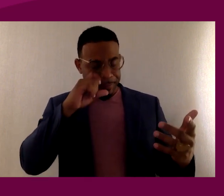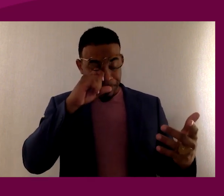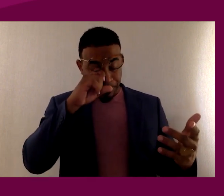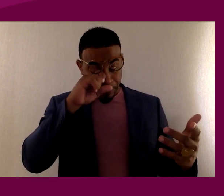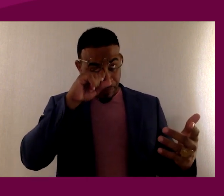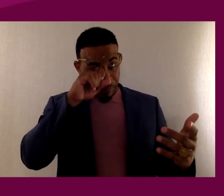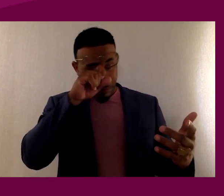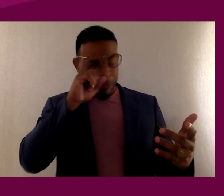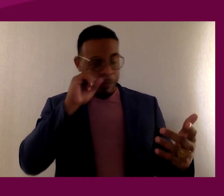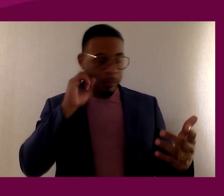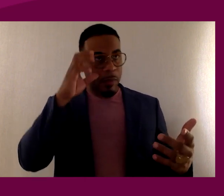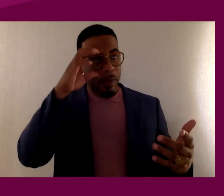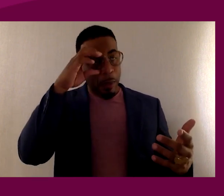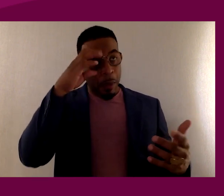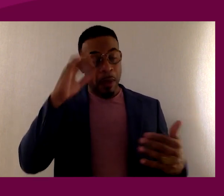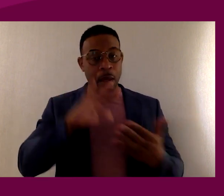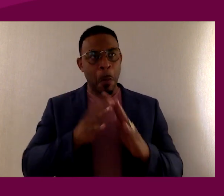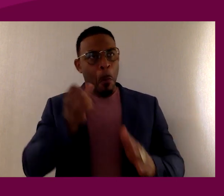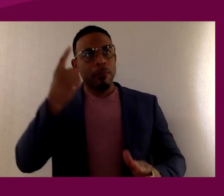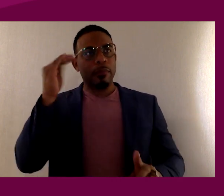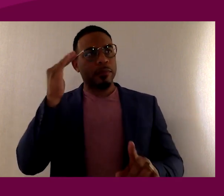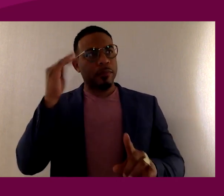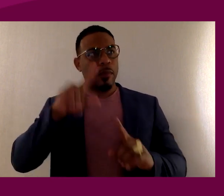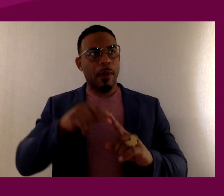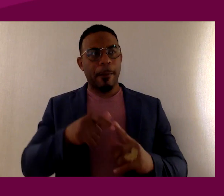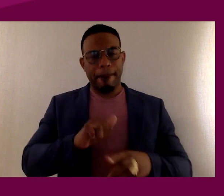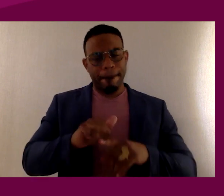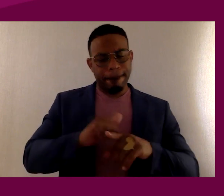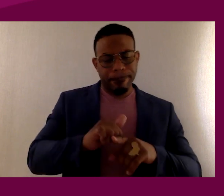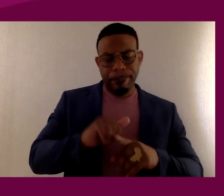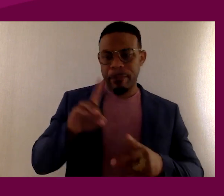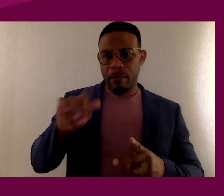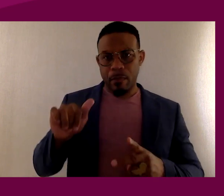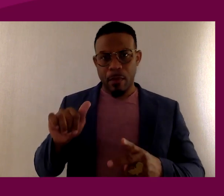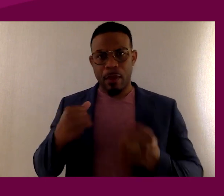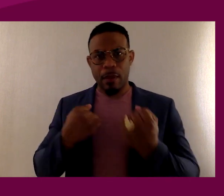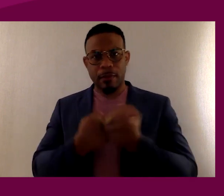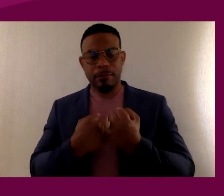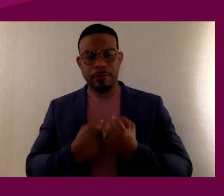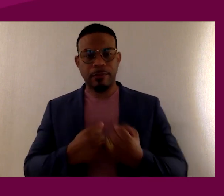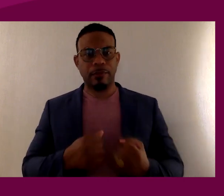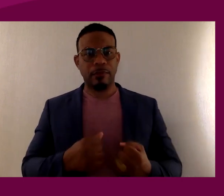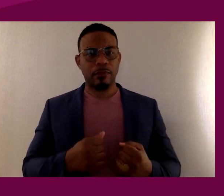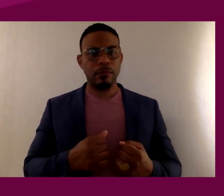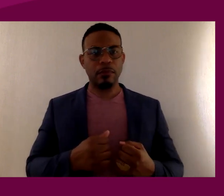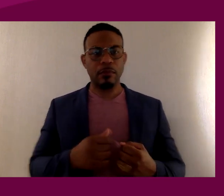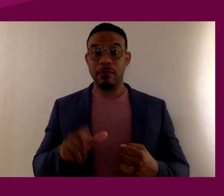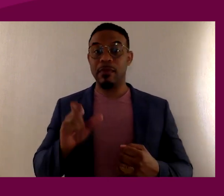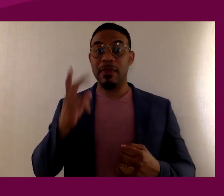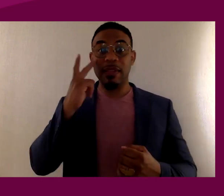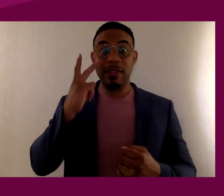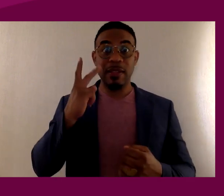One of the things that I came to understand about training disability advocates,